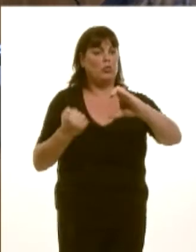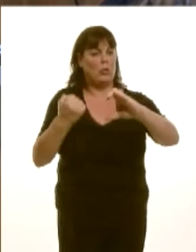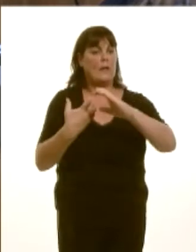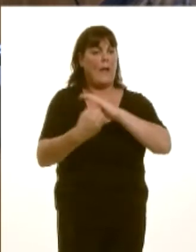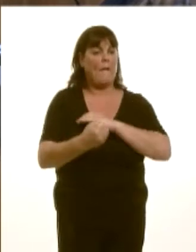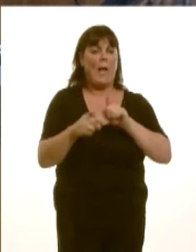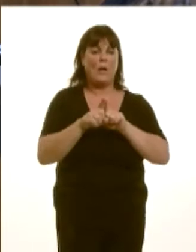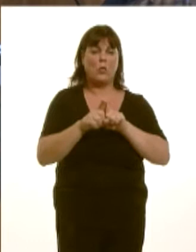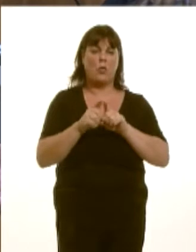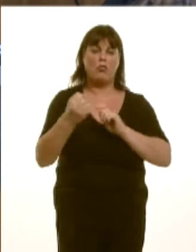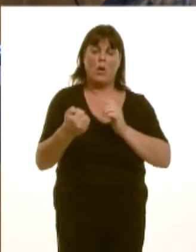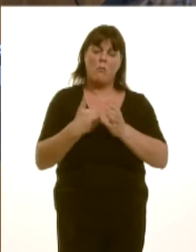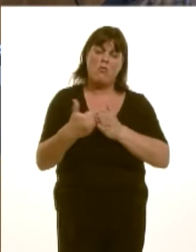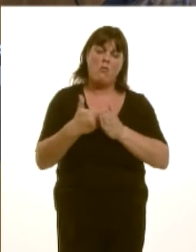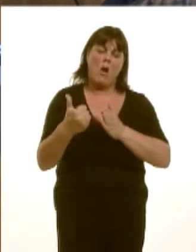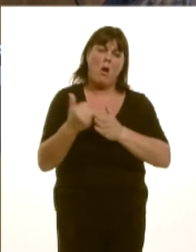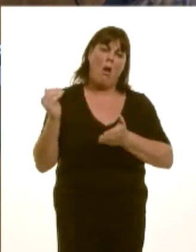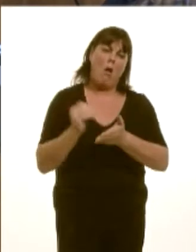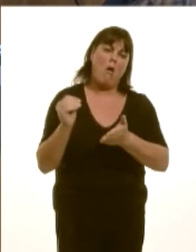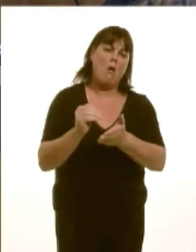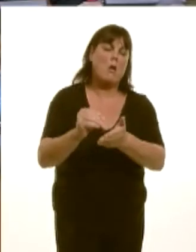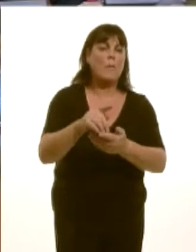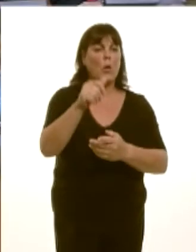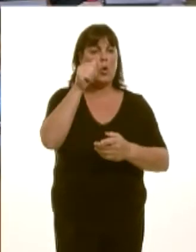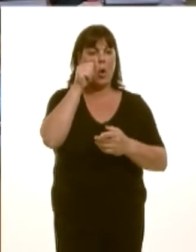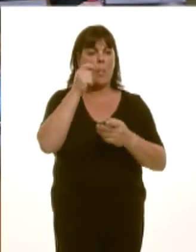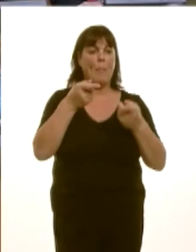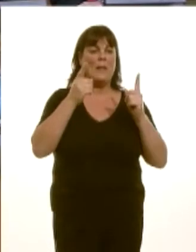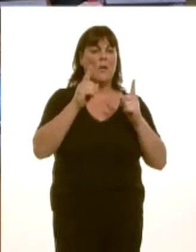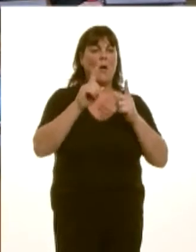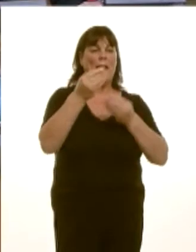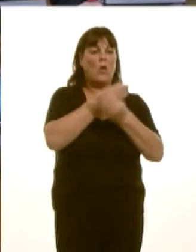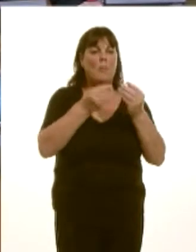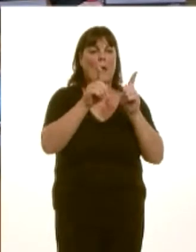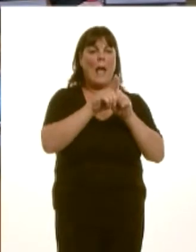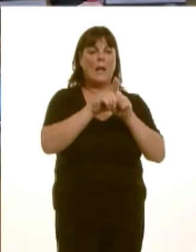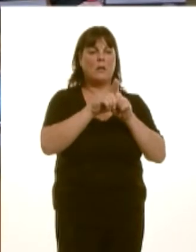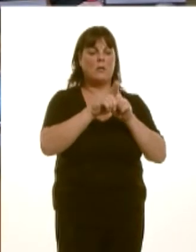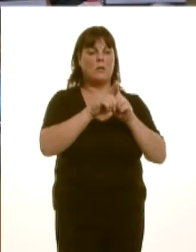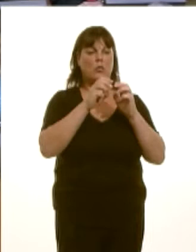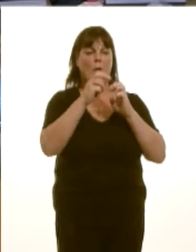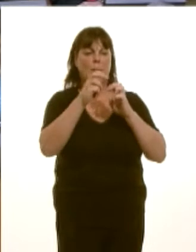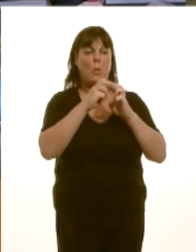You will have heard the Minister for Economy, Science and Transport’s enthusiasm for the